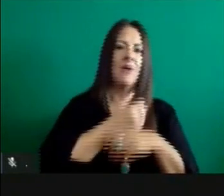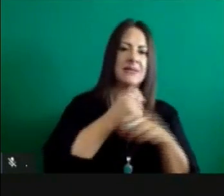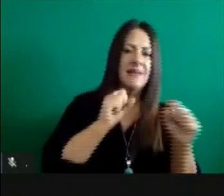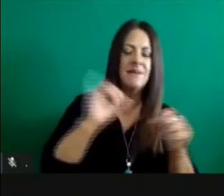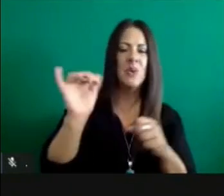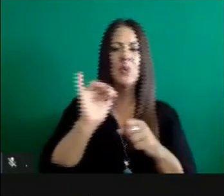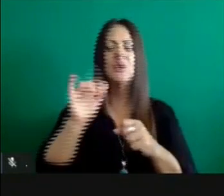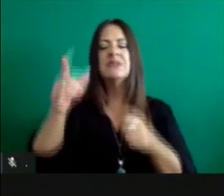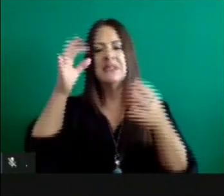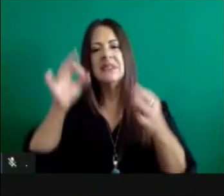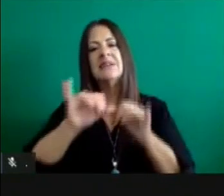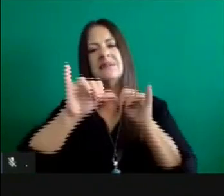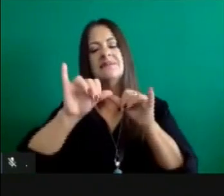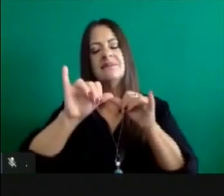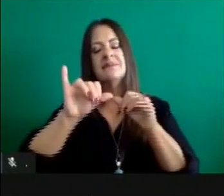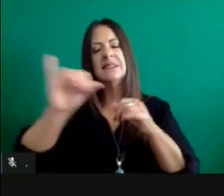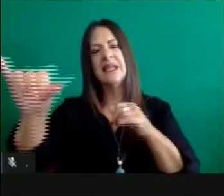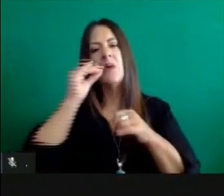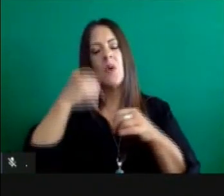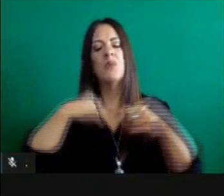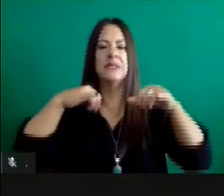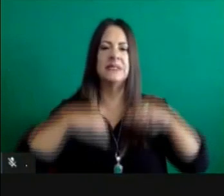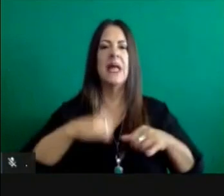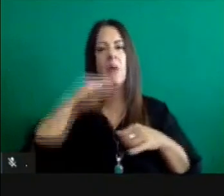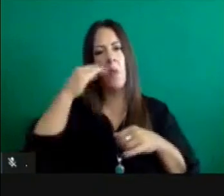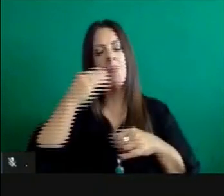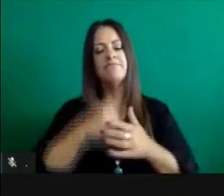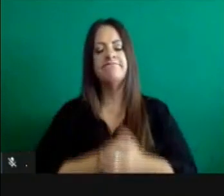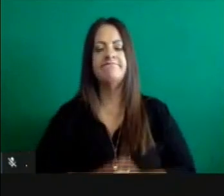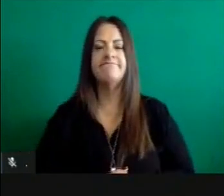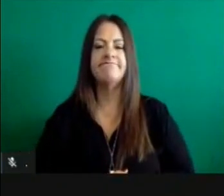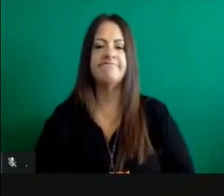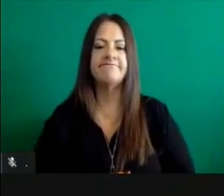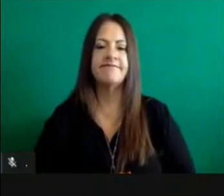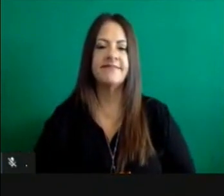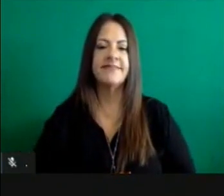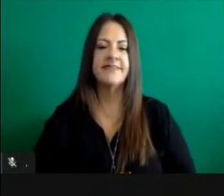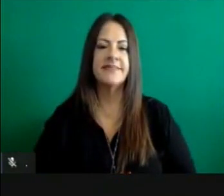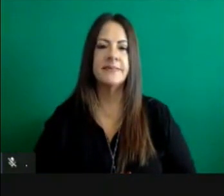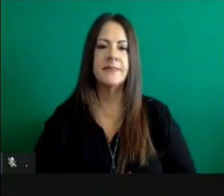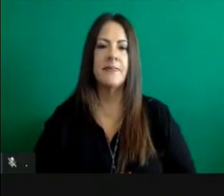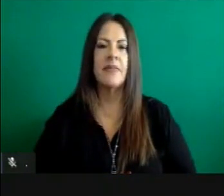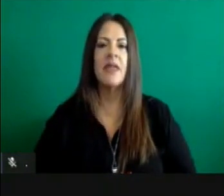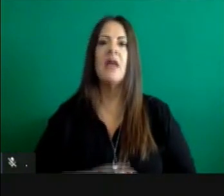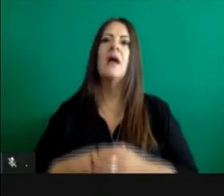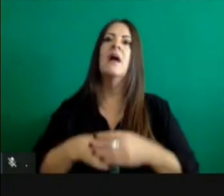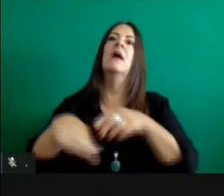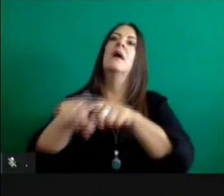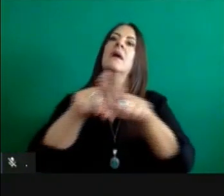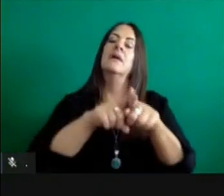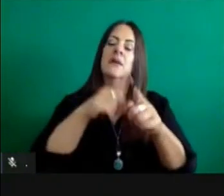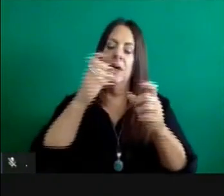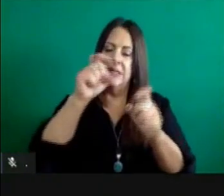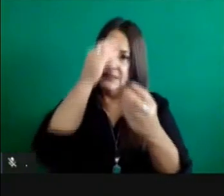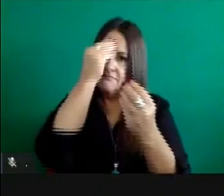MADE THE DECISION TO KEEP HER SAFE, TO MAKE SURE WE DIDN'T CREATE ADDITIONAL CHANCE FOR OTHERS TO BE IMPACTED BY OUR